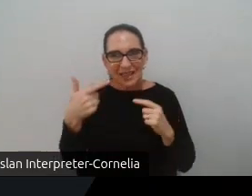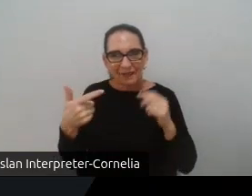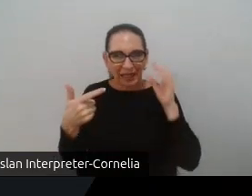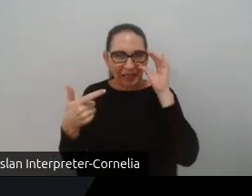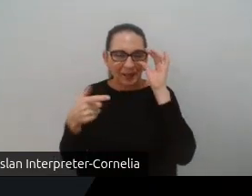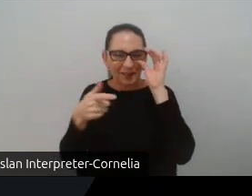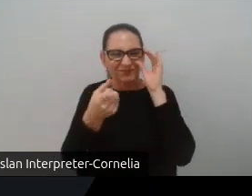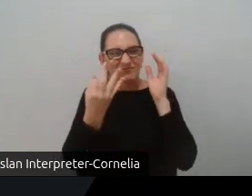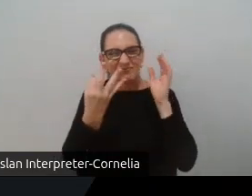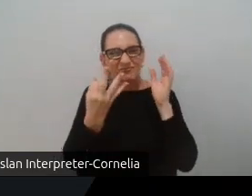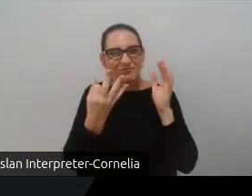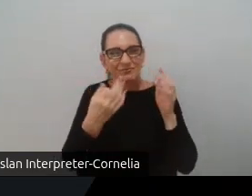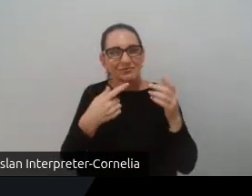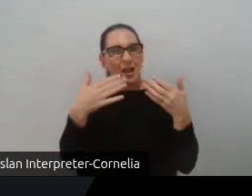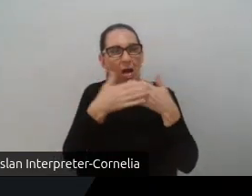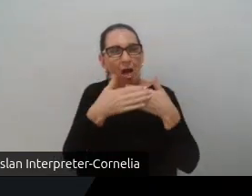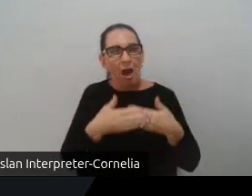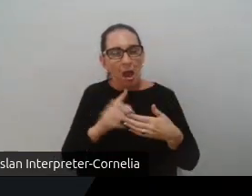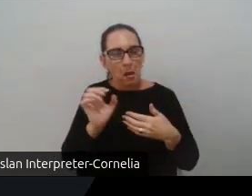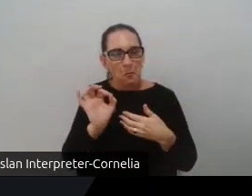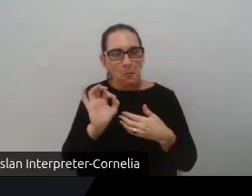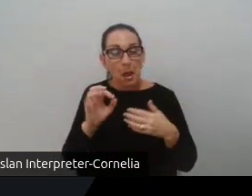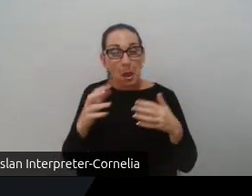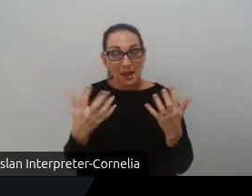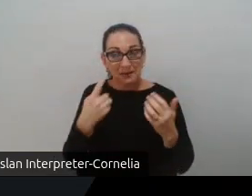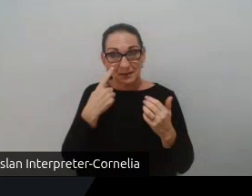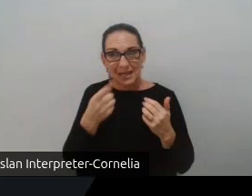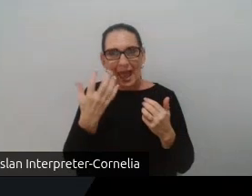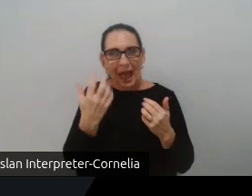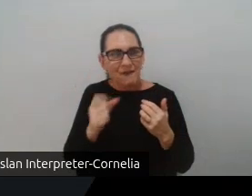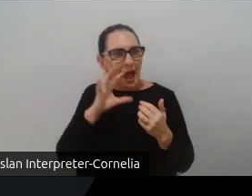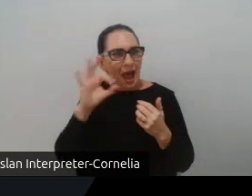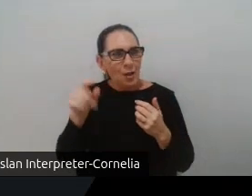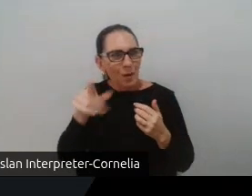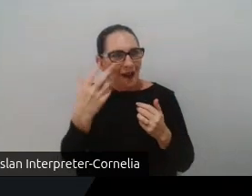but as you can see, it says details of any other orders. So we want the applicant to go